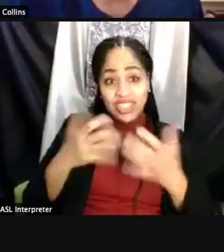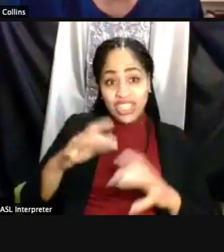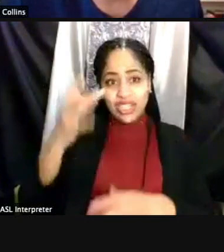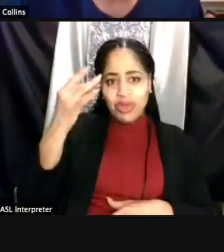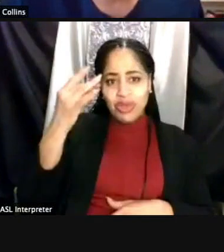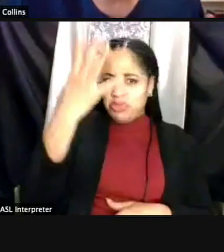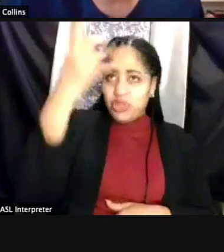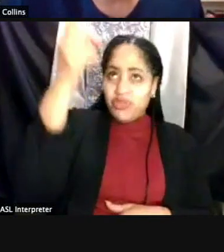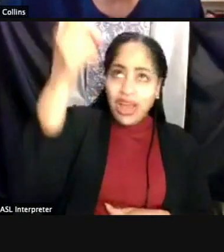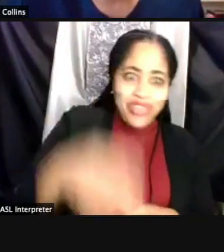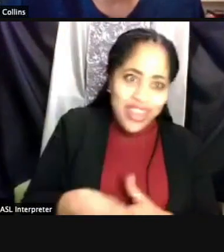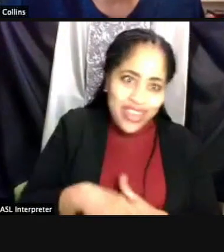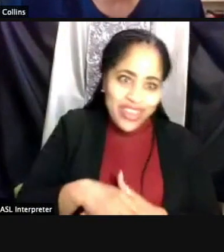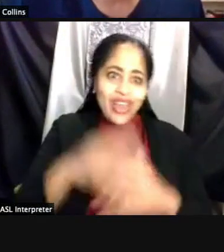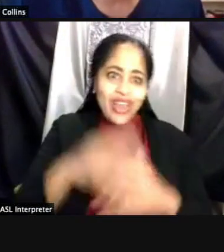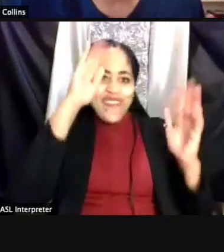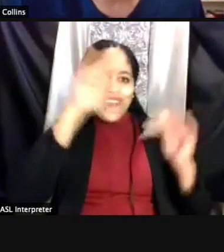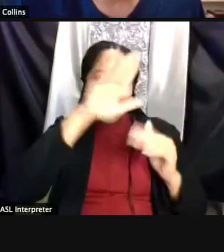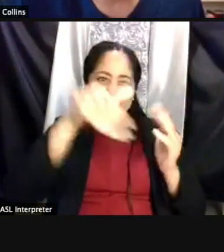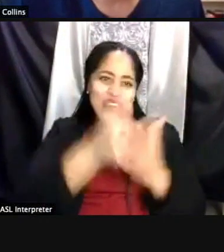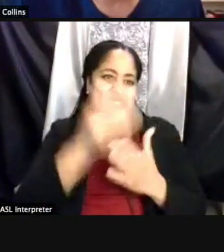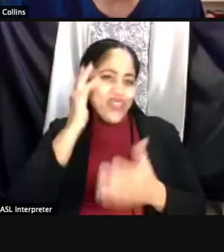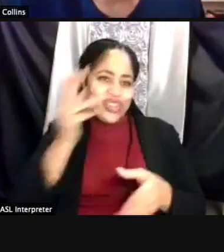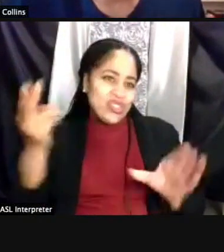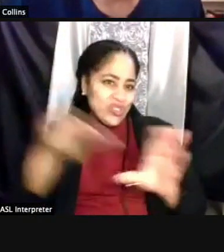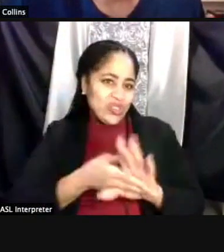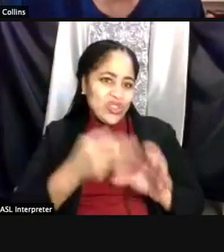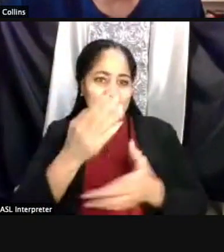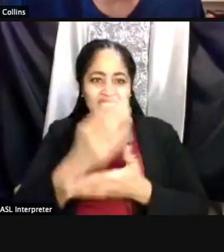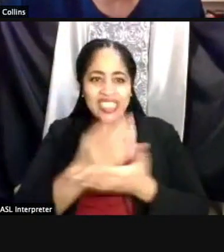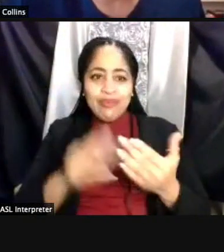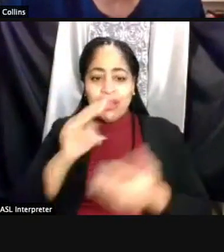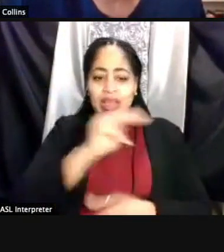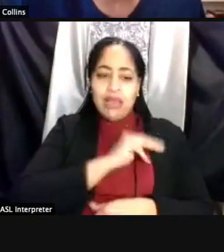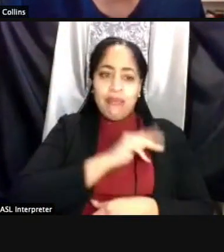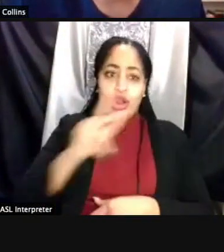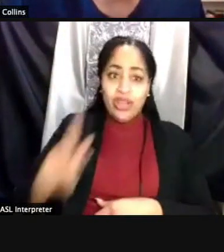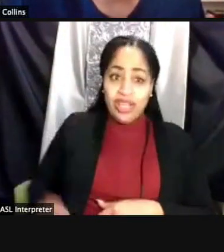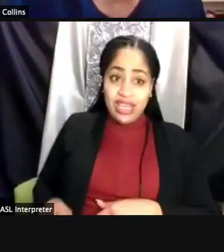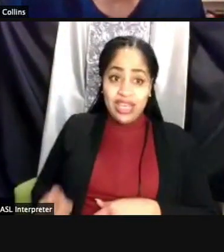And hopefully all of you will join in on some of the MLK day activities on Monday.